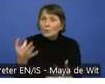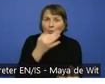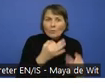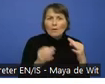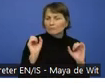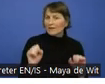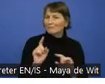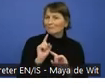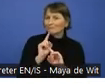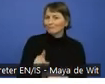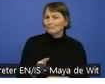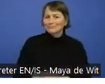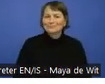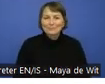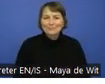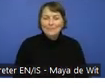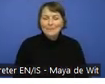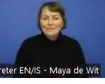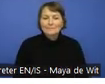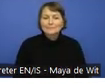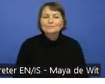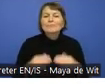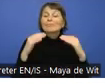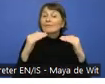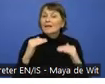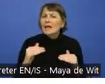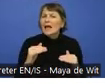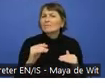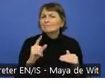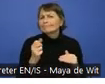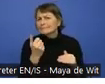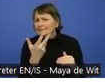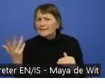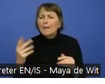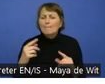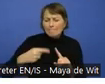We are also doing some regional events from the EU initiative in local languages.